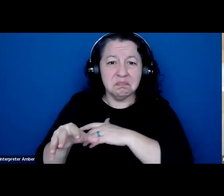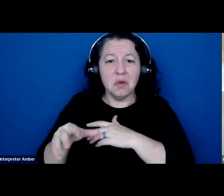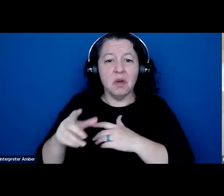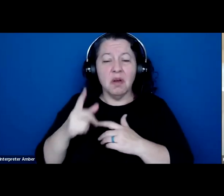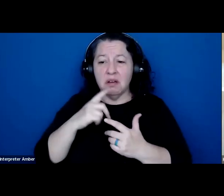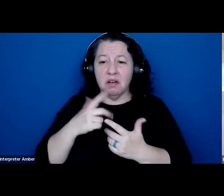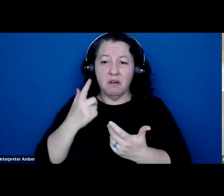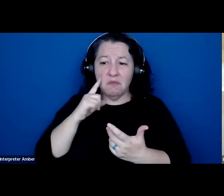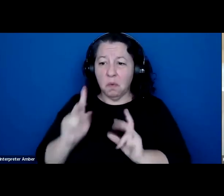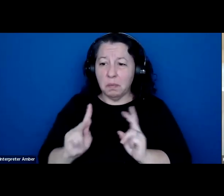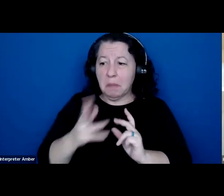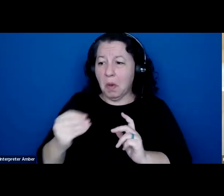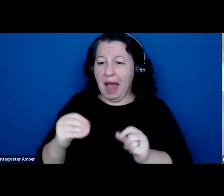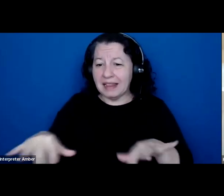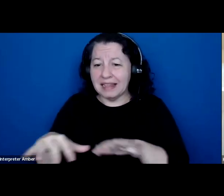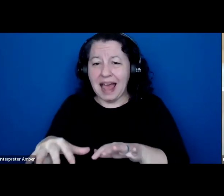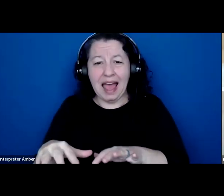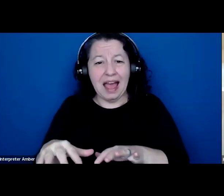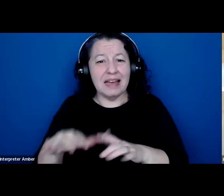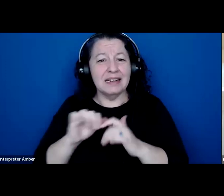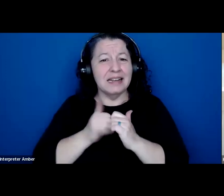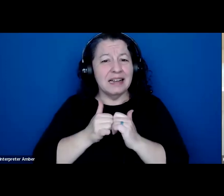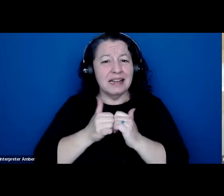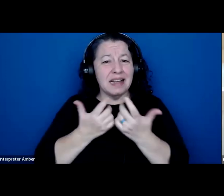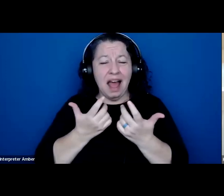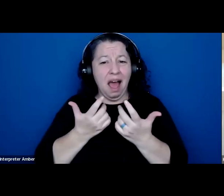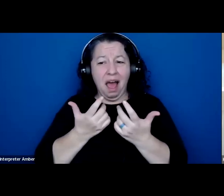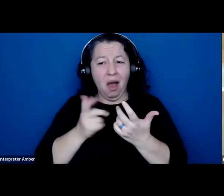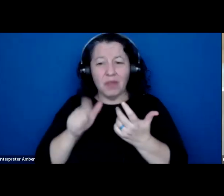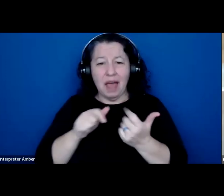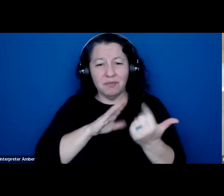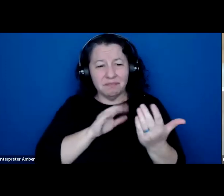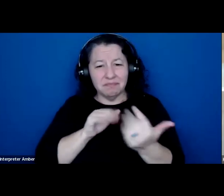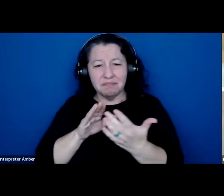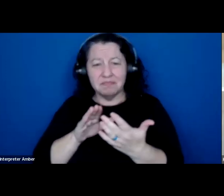effects that people face still to this day.